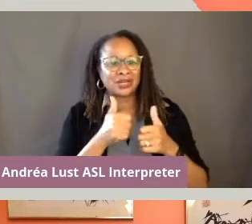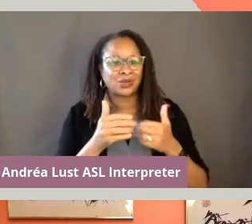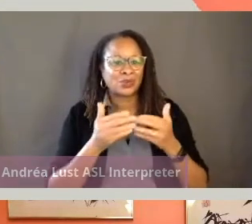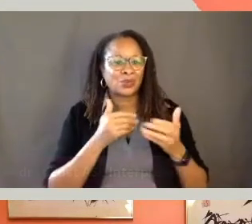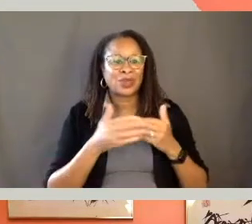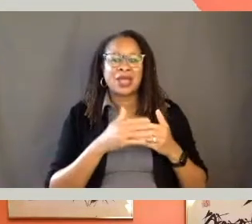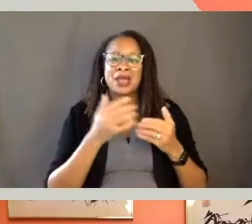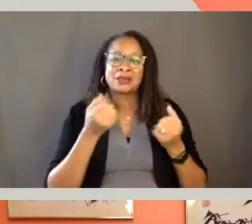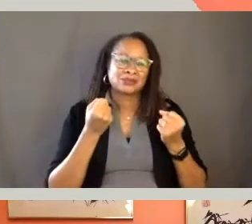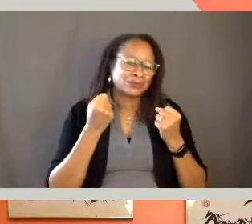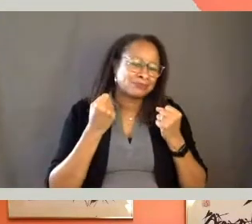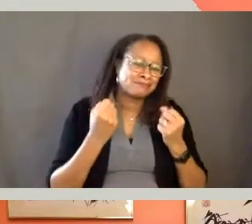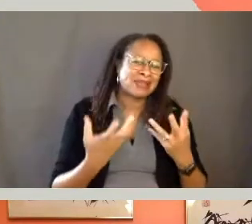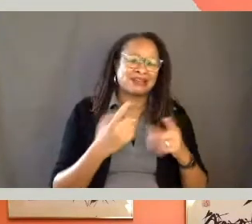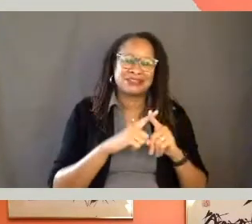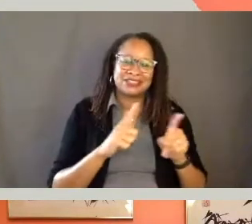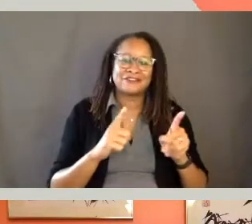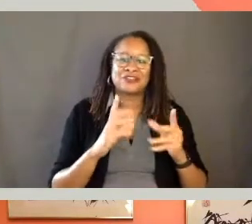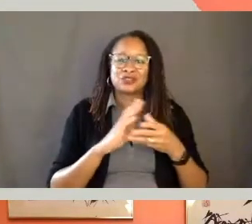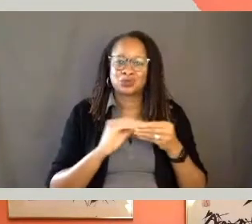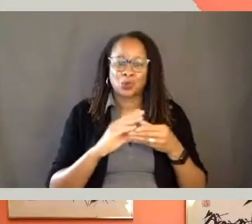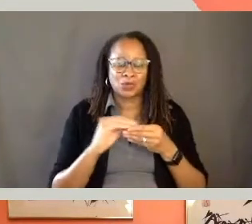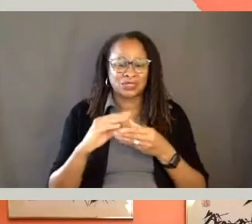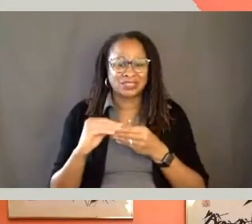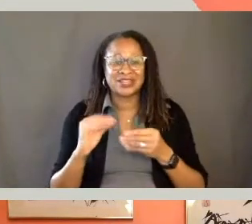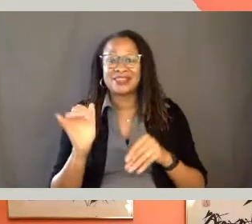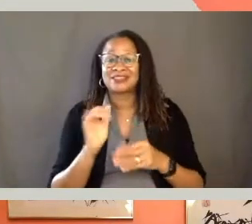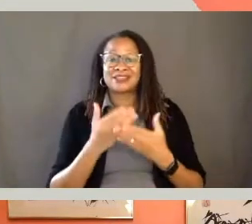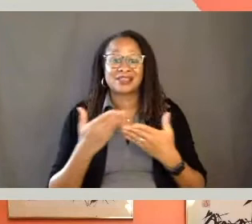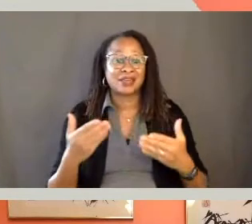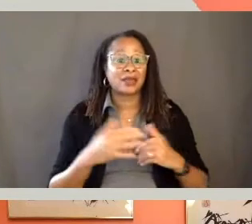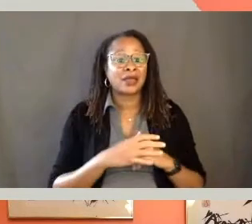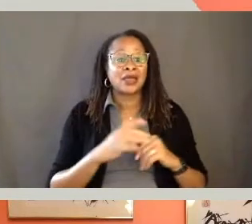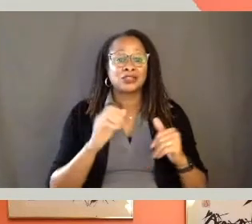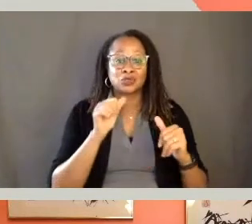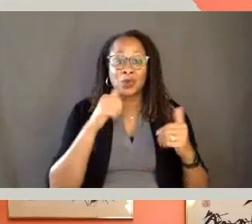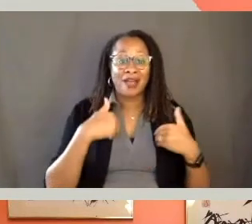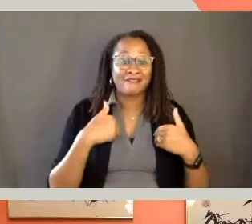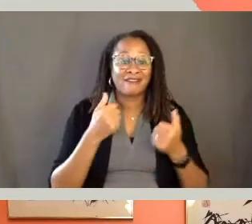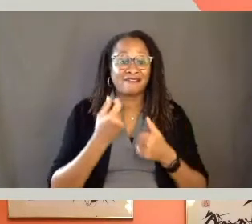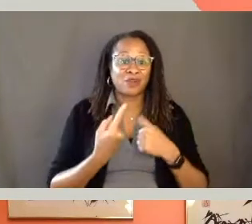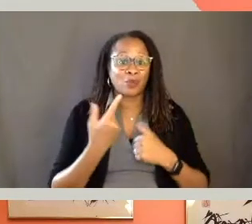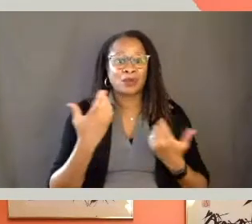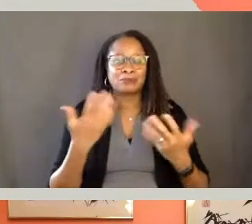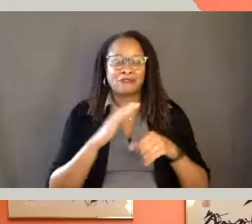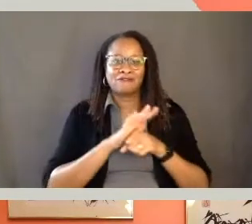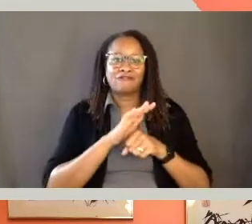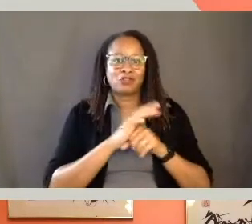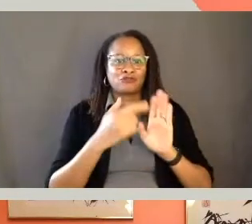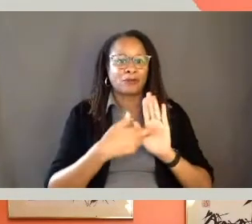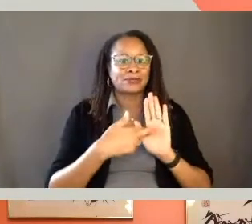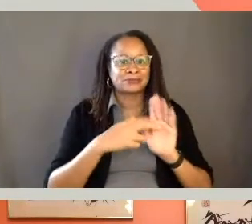because there were a number of different, you know, stories things like that, you know, to have everybody sort of equally represented in the film.